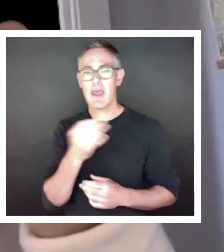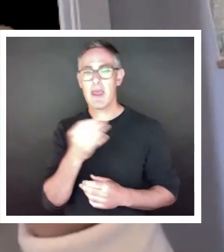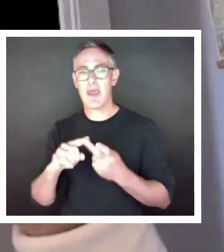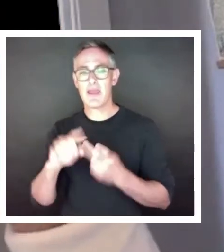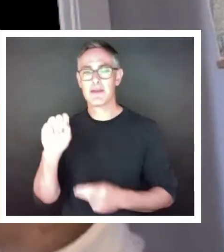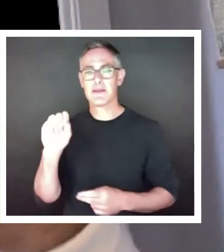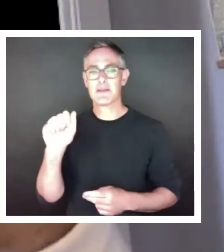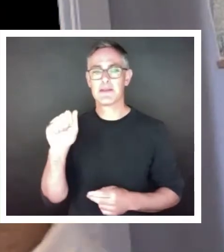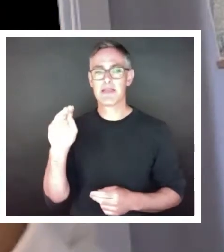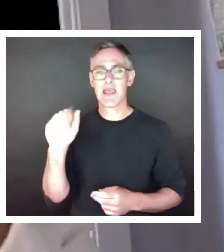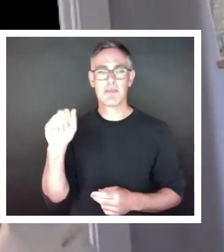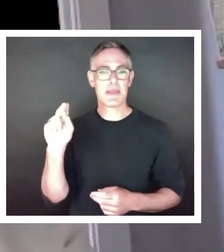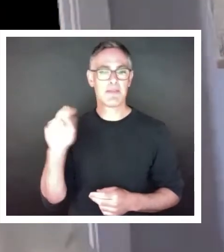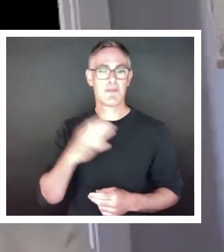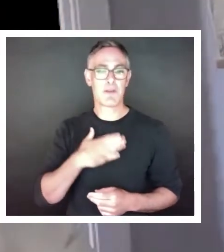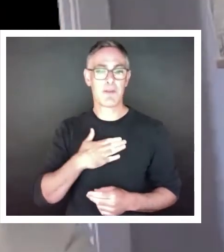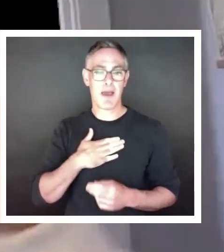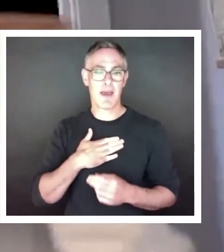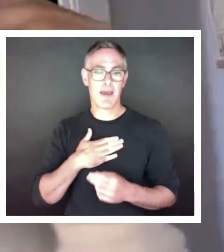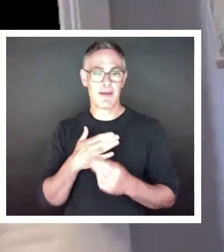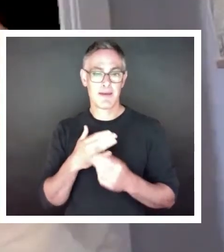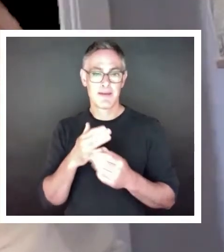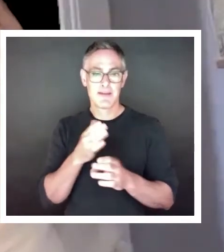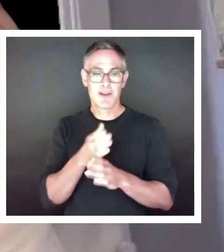making more than me two main classes.